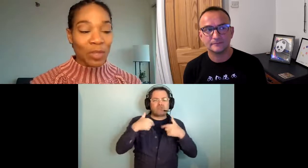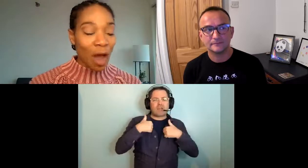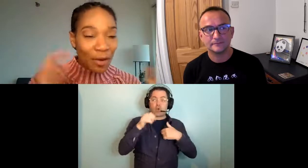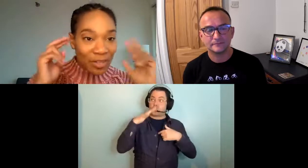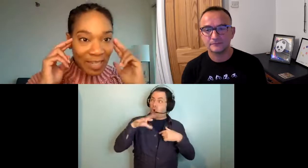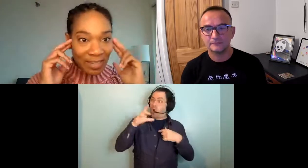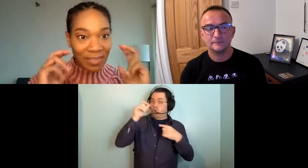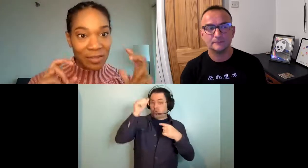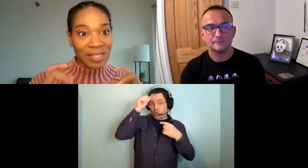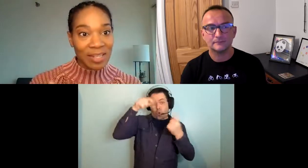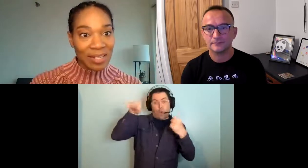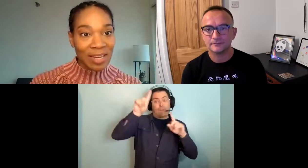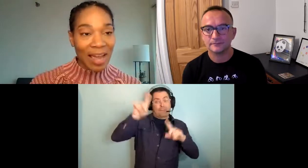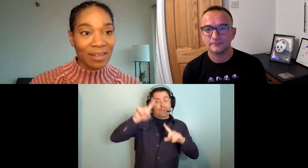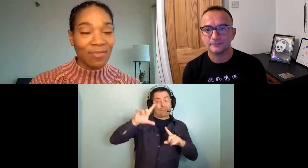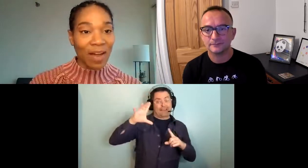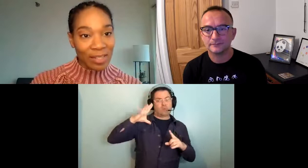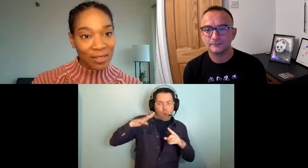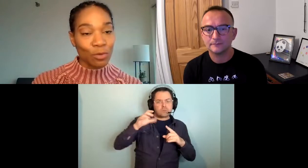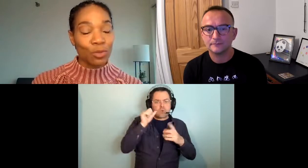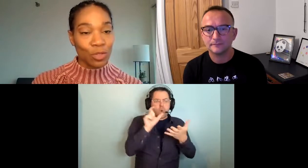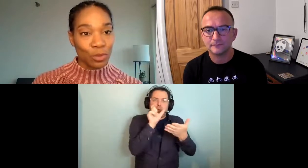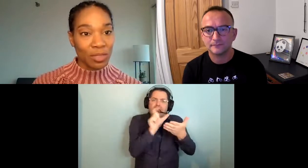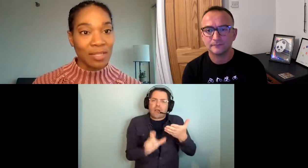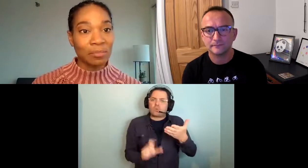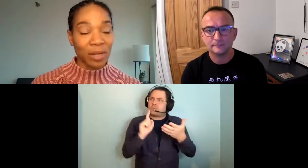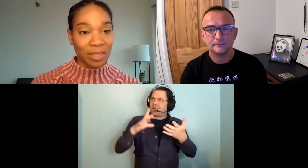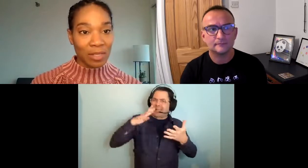we spell it out or does it feel good to do this